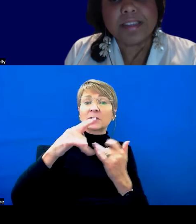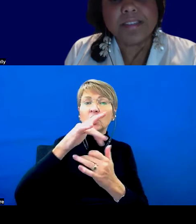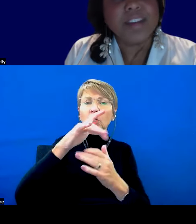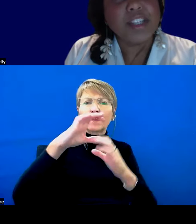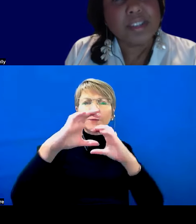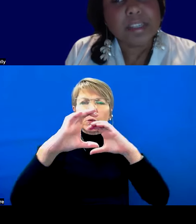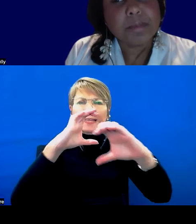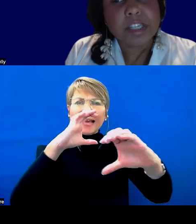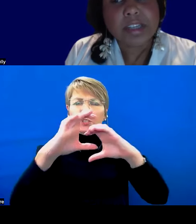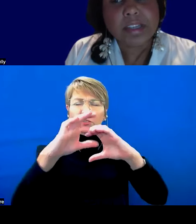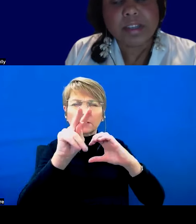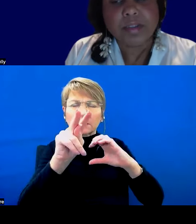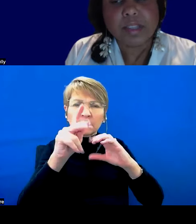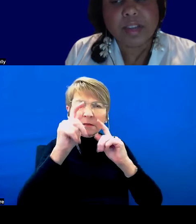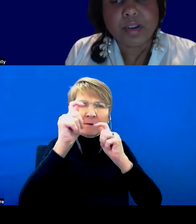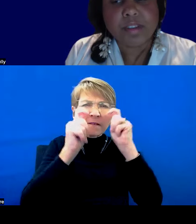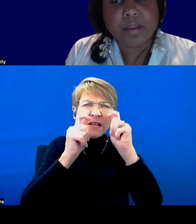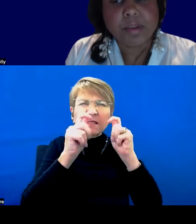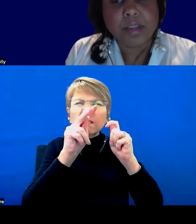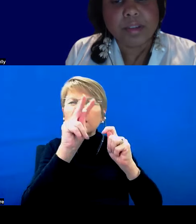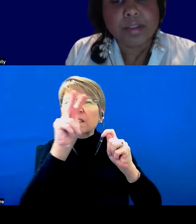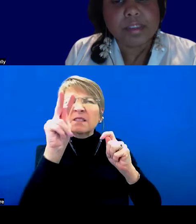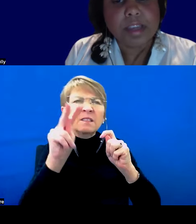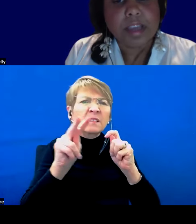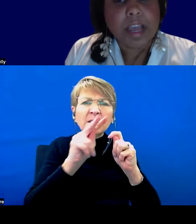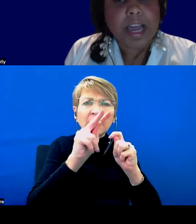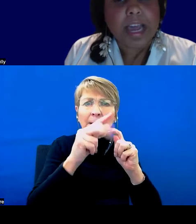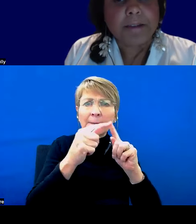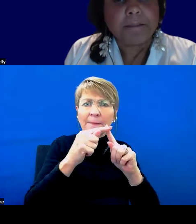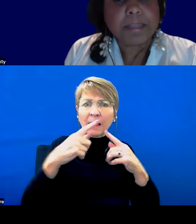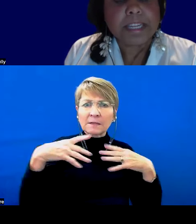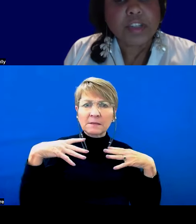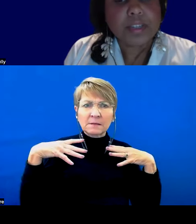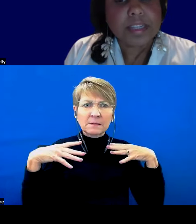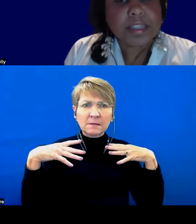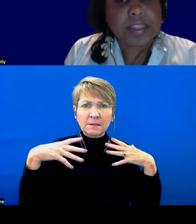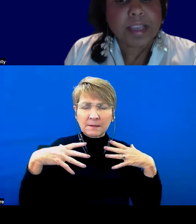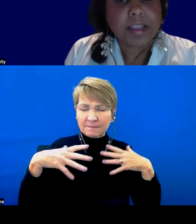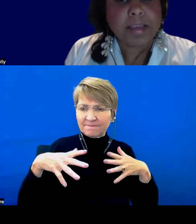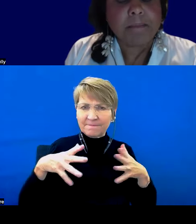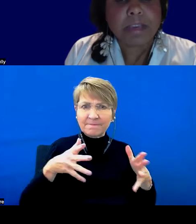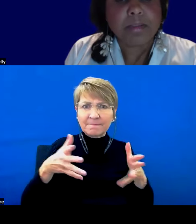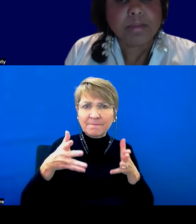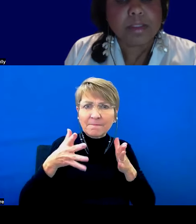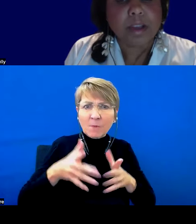facial expressions and also non-verbal cues. Potentially seeing their meals on